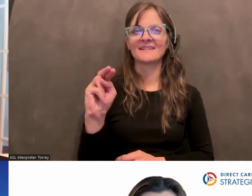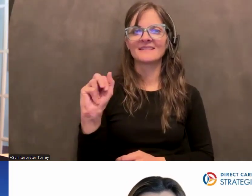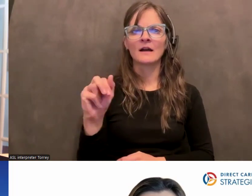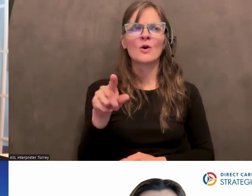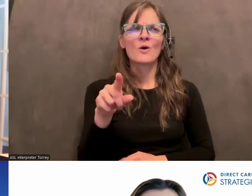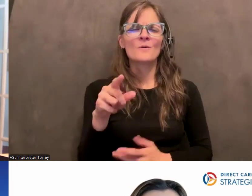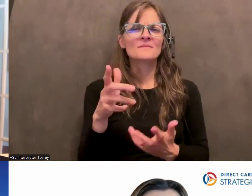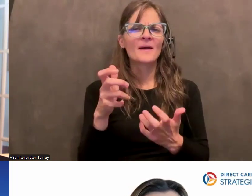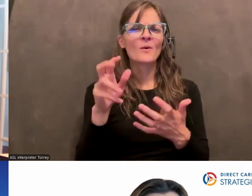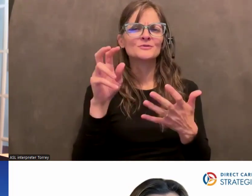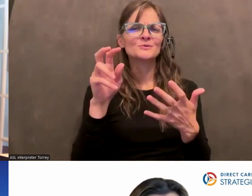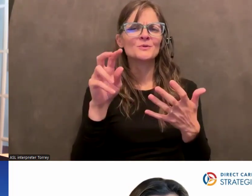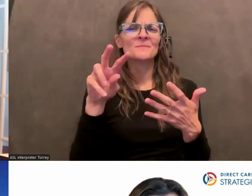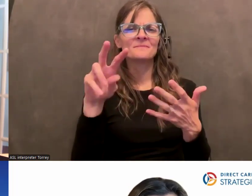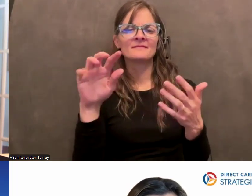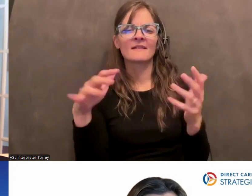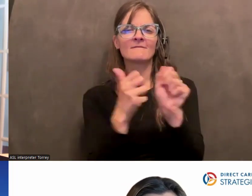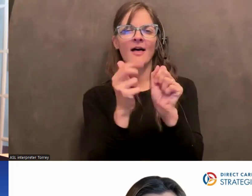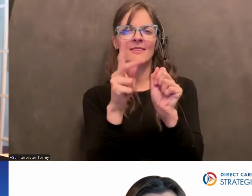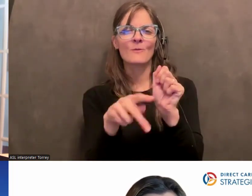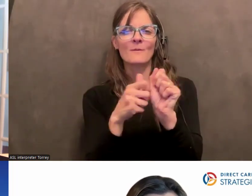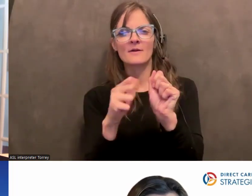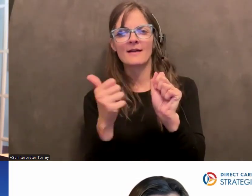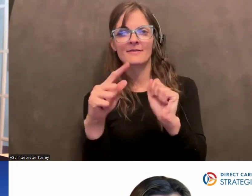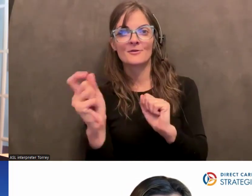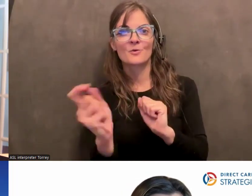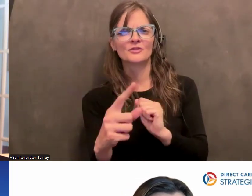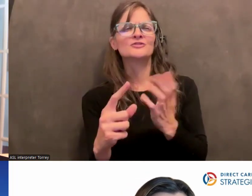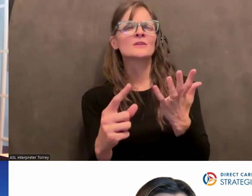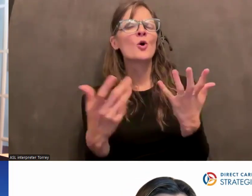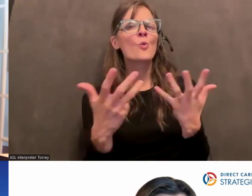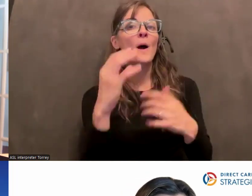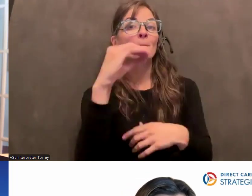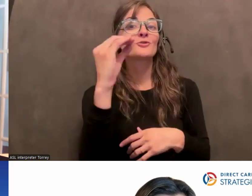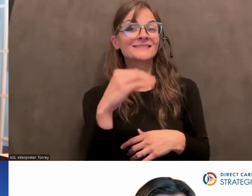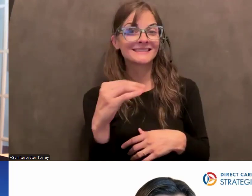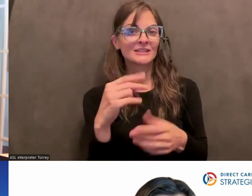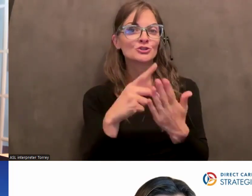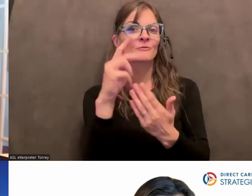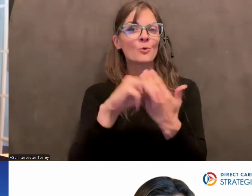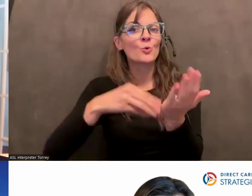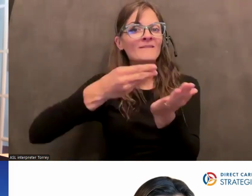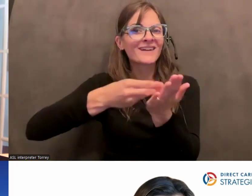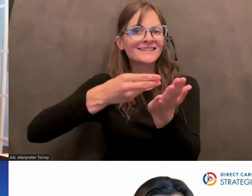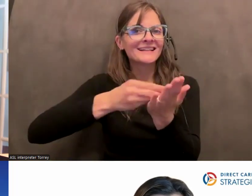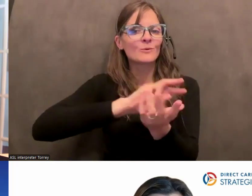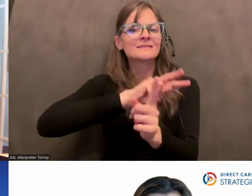and it's about what percentage of program funding was allocated to marketing? If we know something that specific.